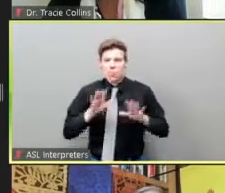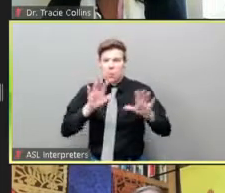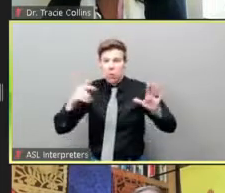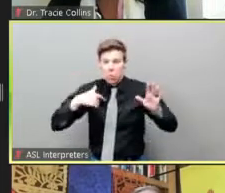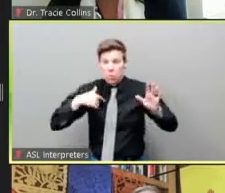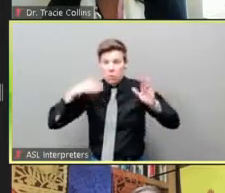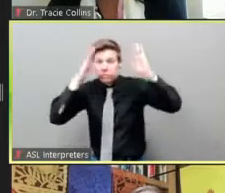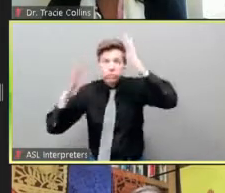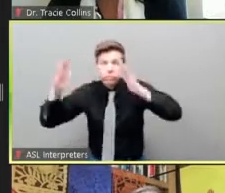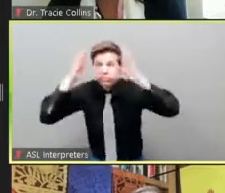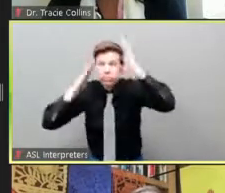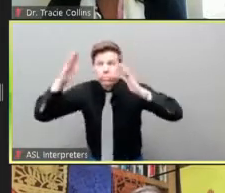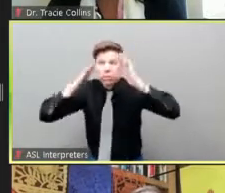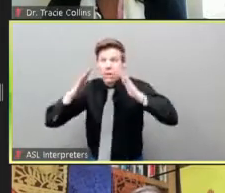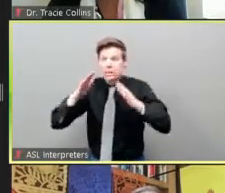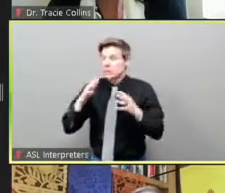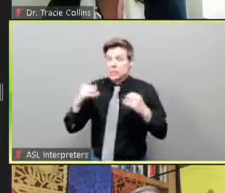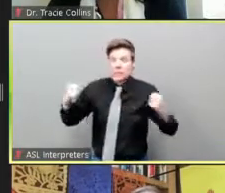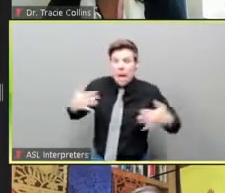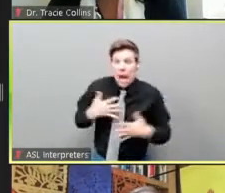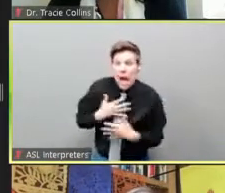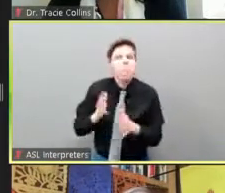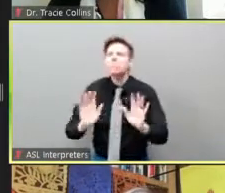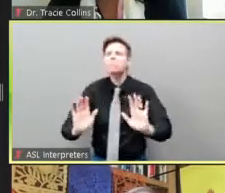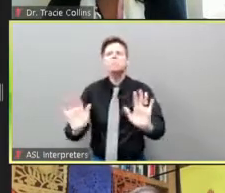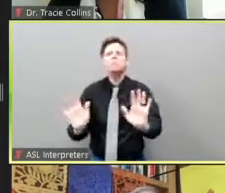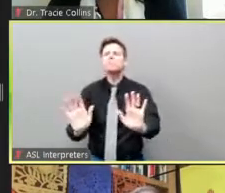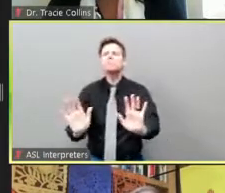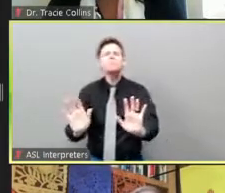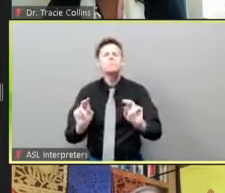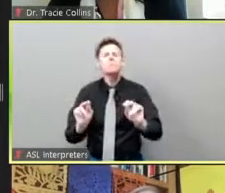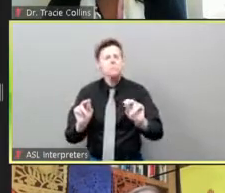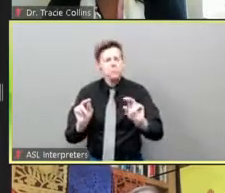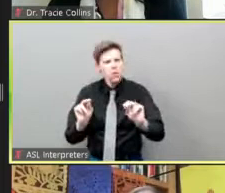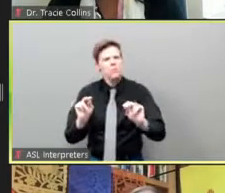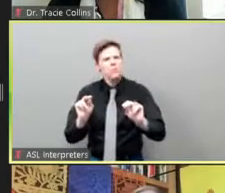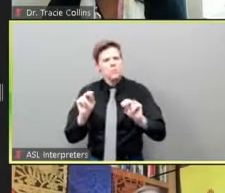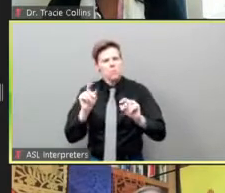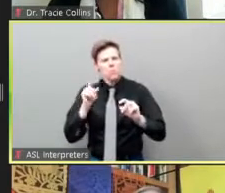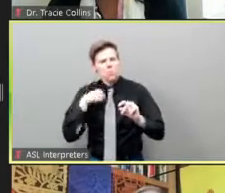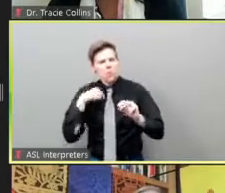of getting vaccinated to everyone. If this is, You know, a 30, 35 40 more